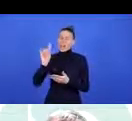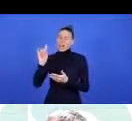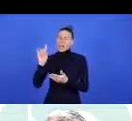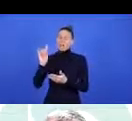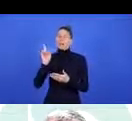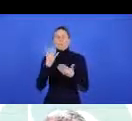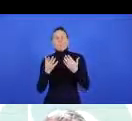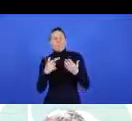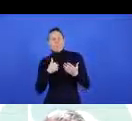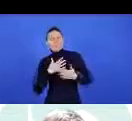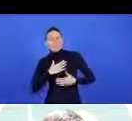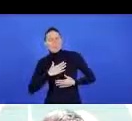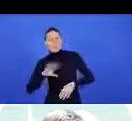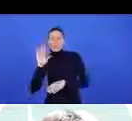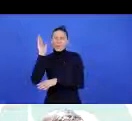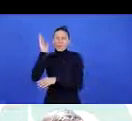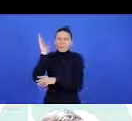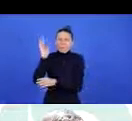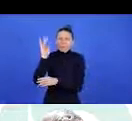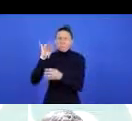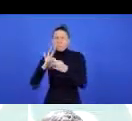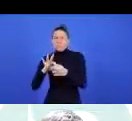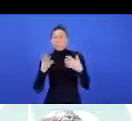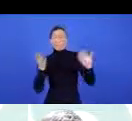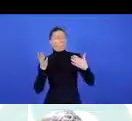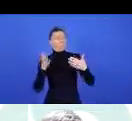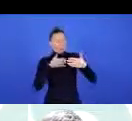2001. I will try to point out briefly the main issues